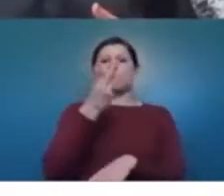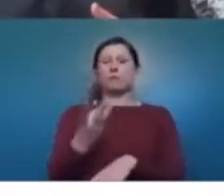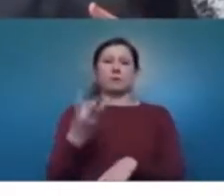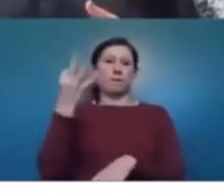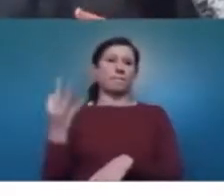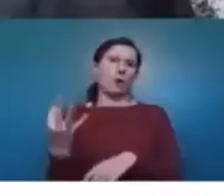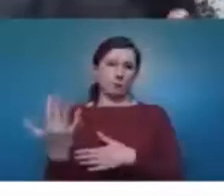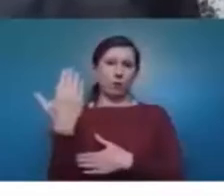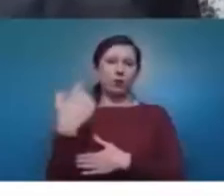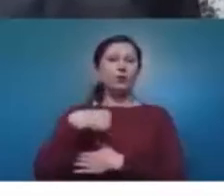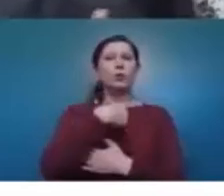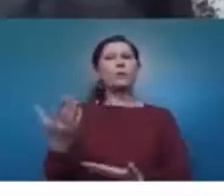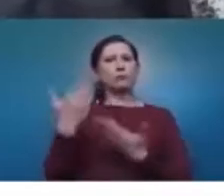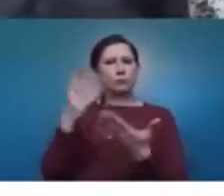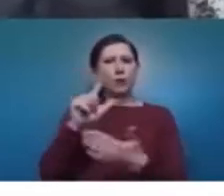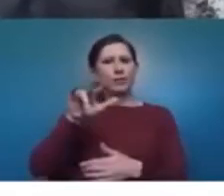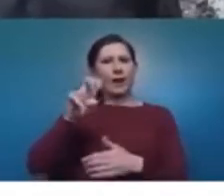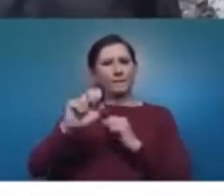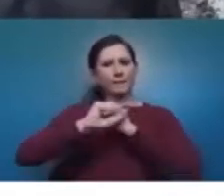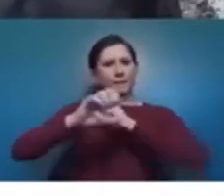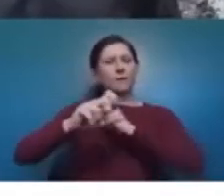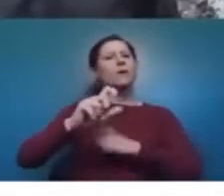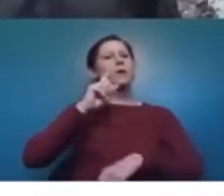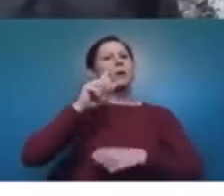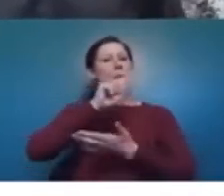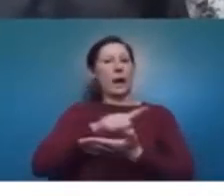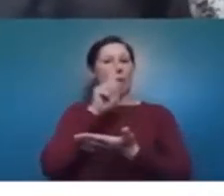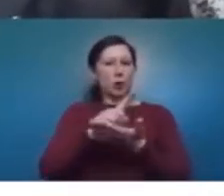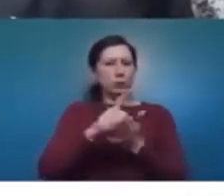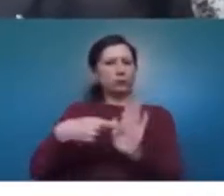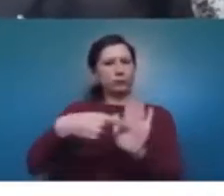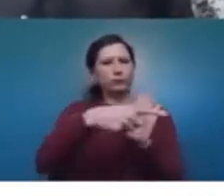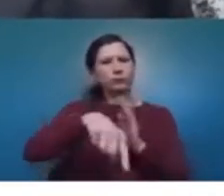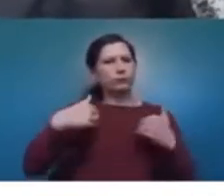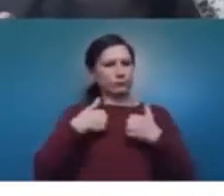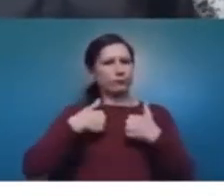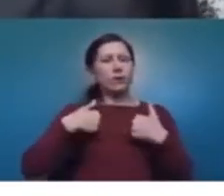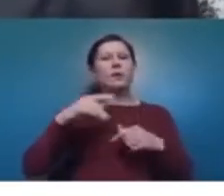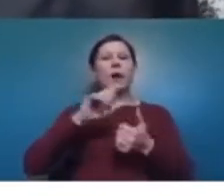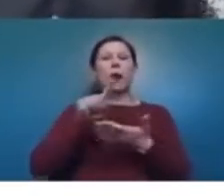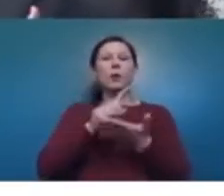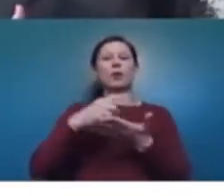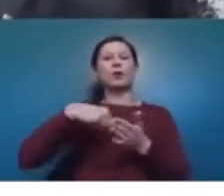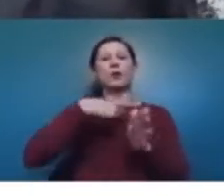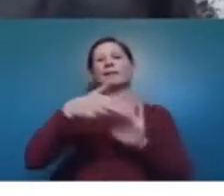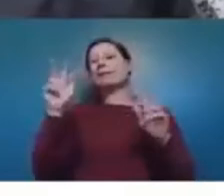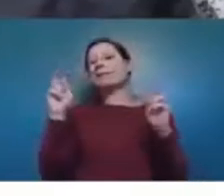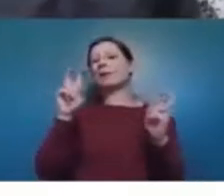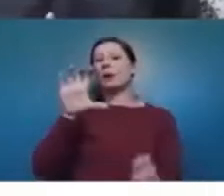morning we deliver a live stream of our habitats for one hour. These sessions, which we playfully titled "quaranstreams"